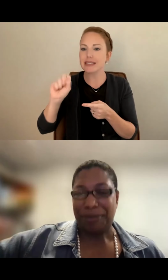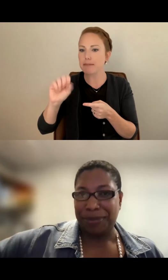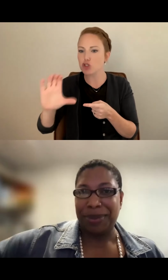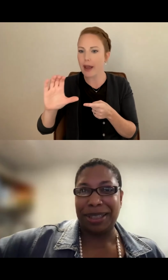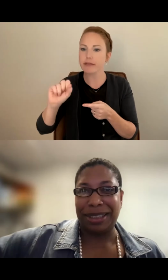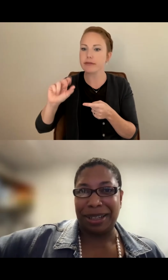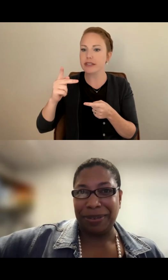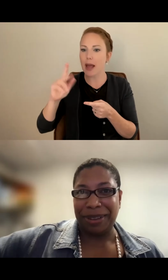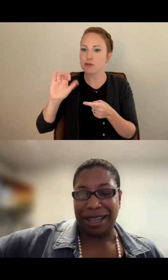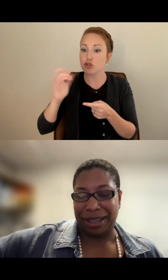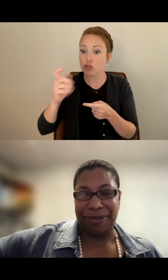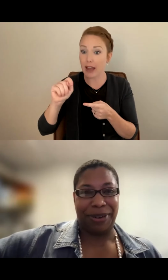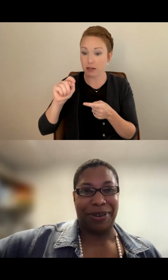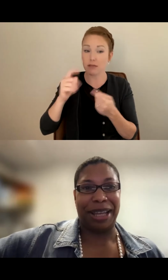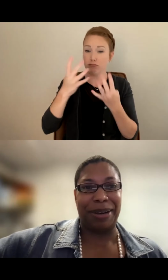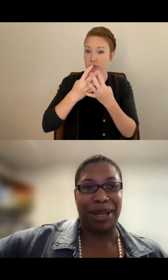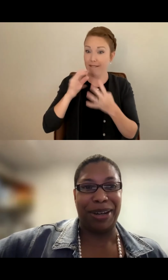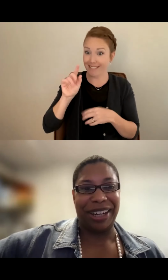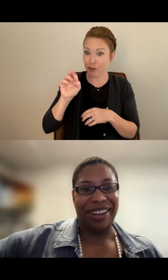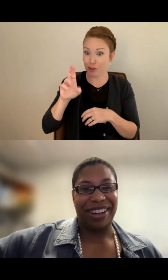Good to know. Thank you for letting me know here.